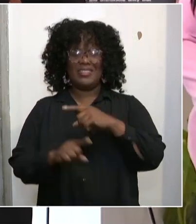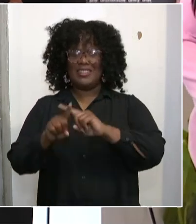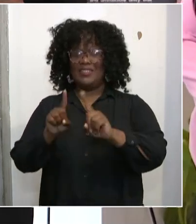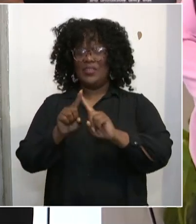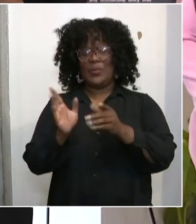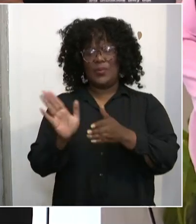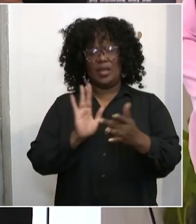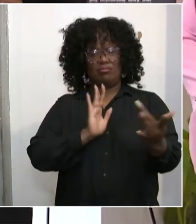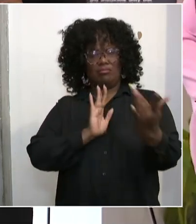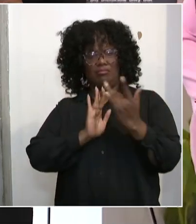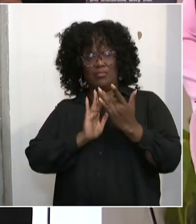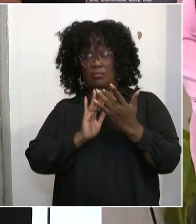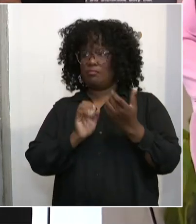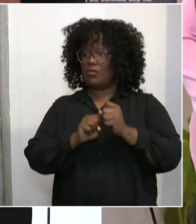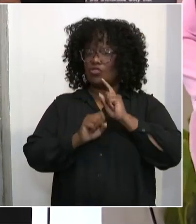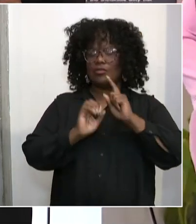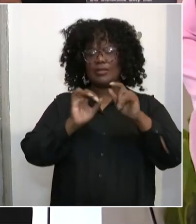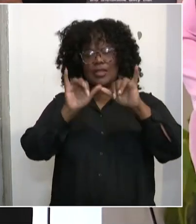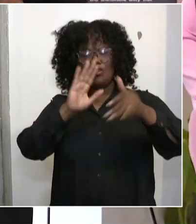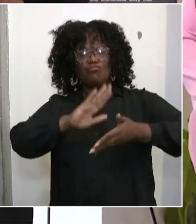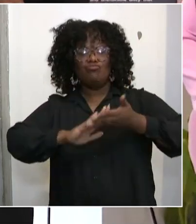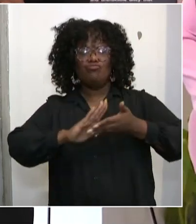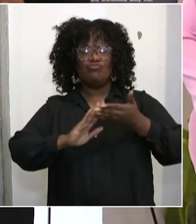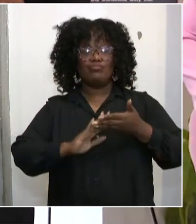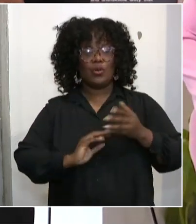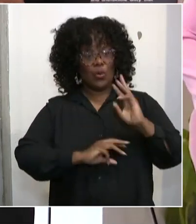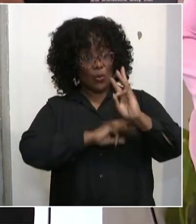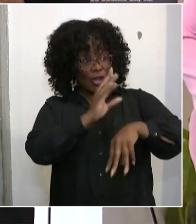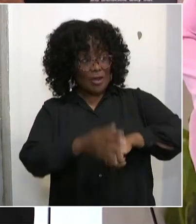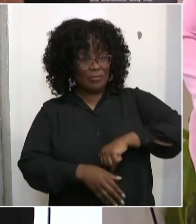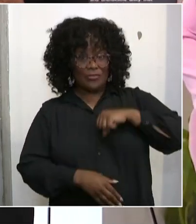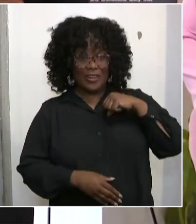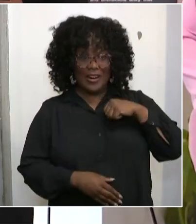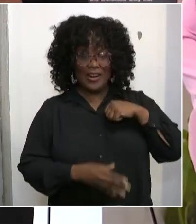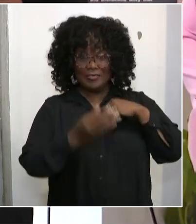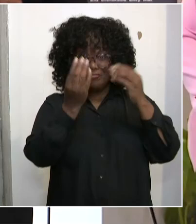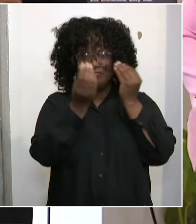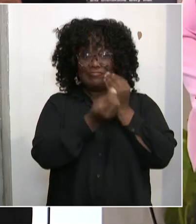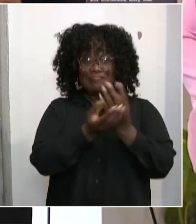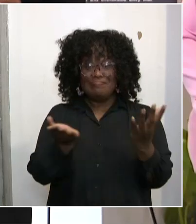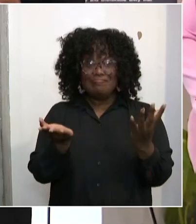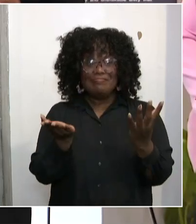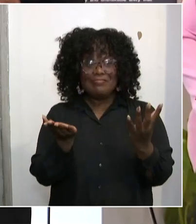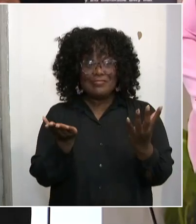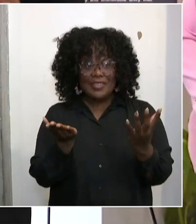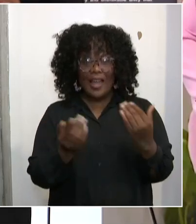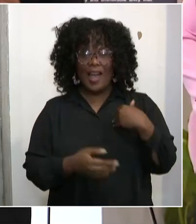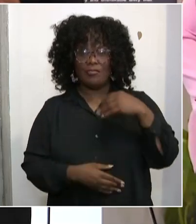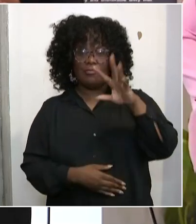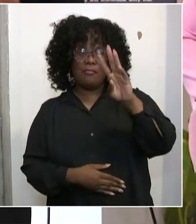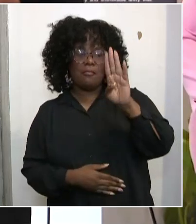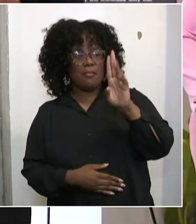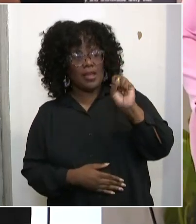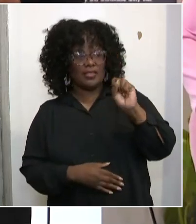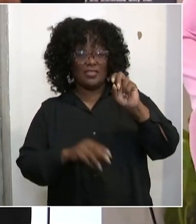So happy world pride. We also have pride wrapped buses and trains out in the system. Let's see a lot of Instagram and Twitter and